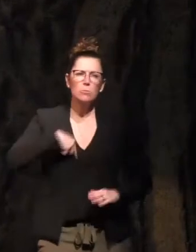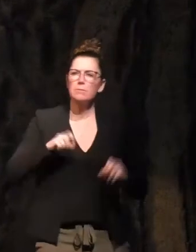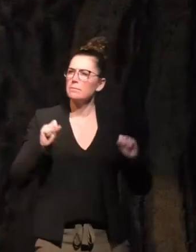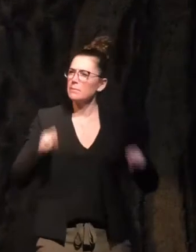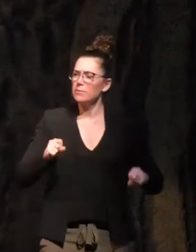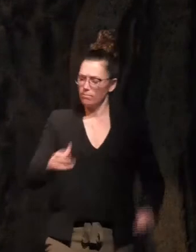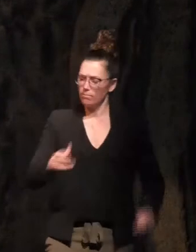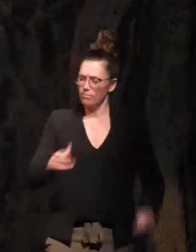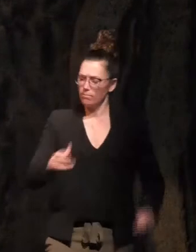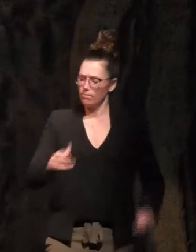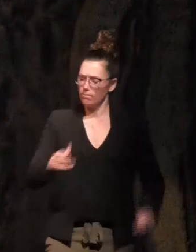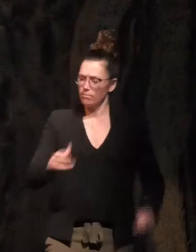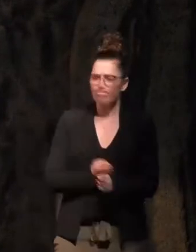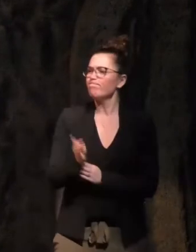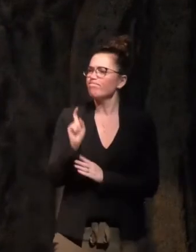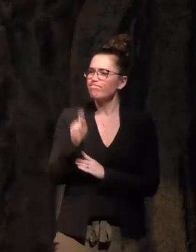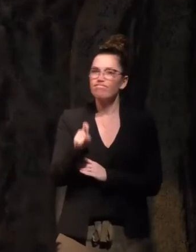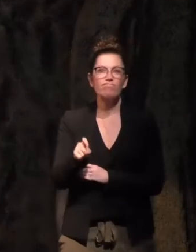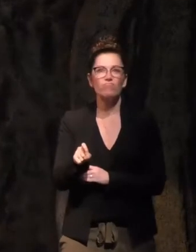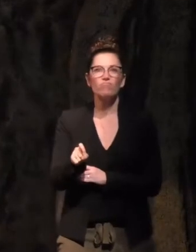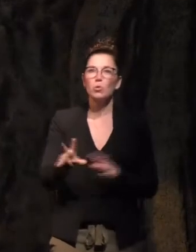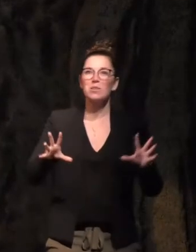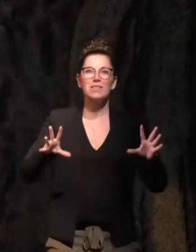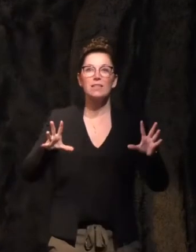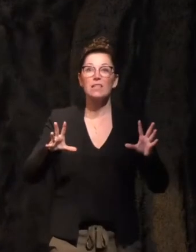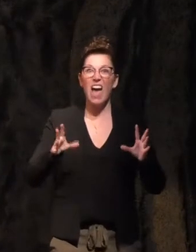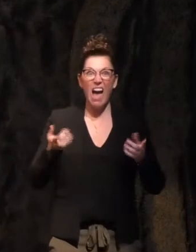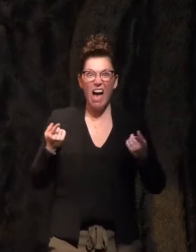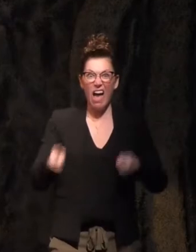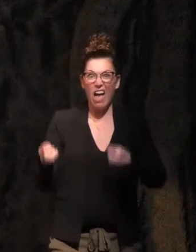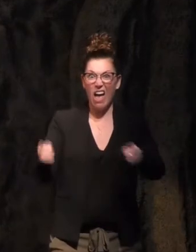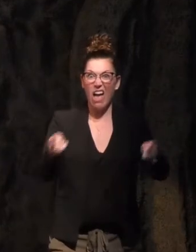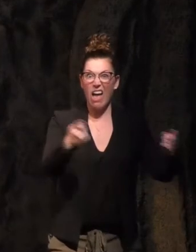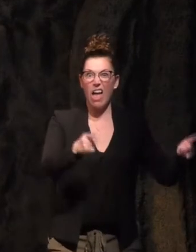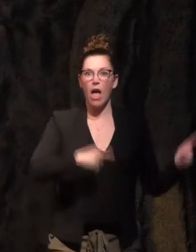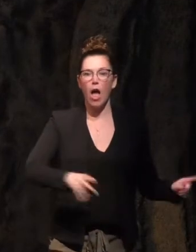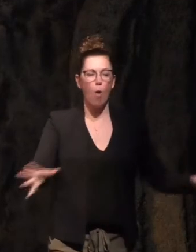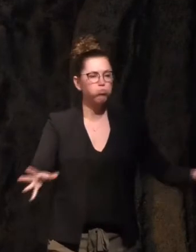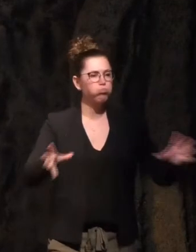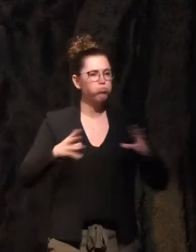necessity for us to embrace whatever occurs. It's the heart of our art form.